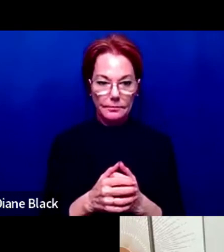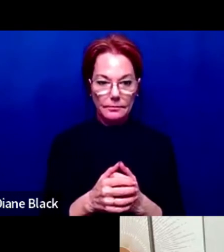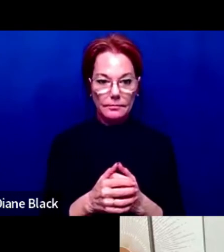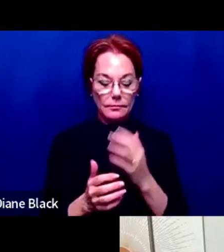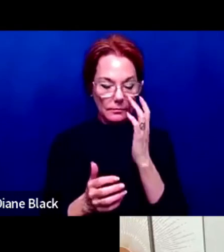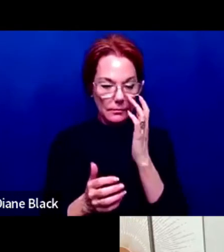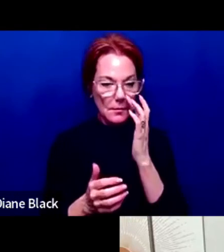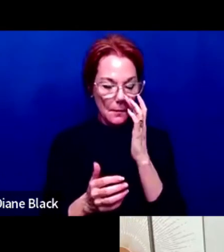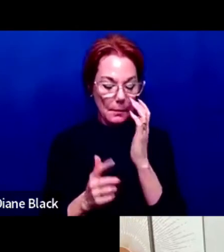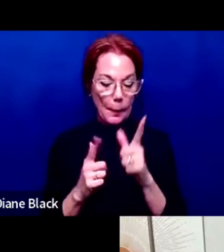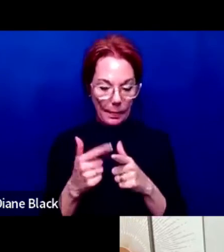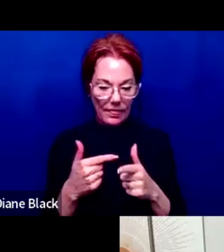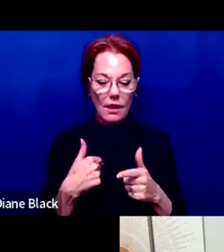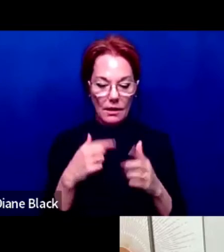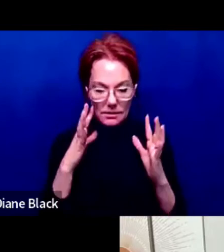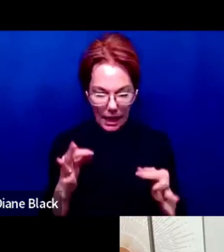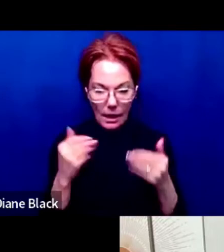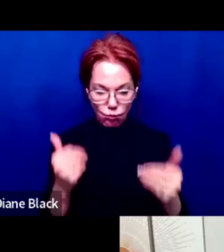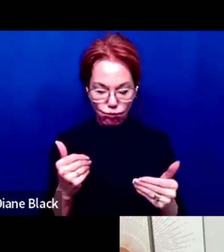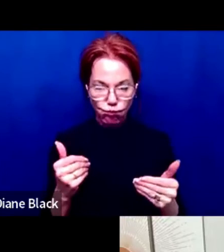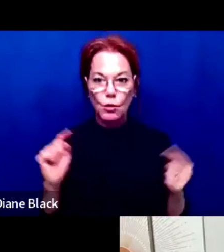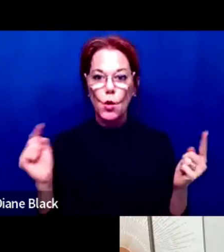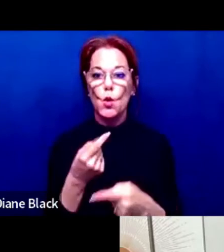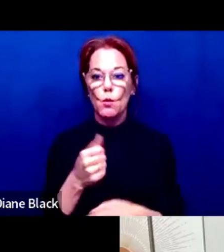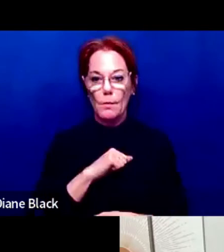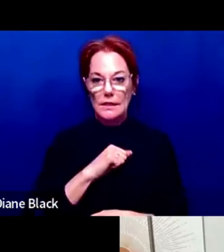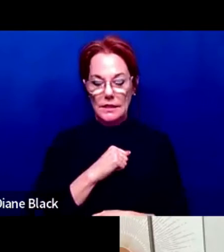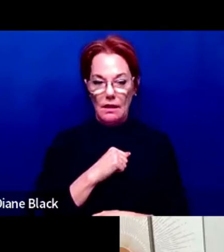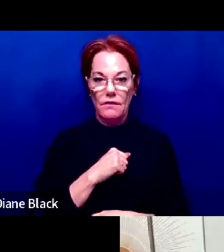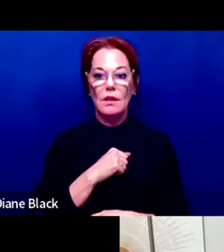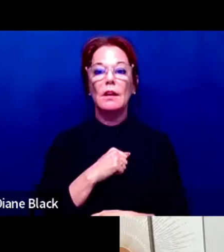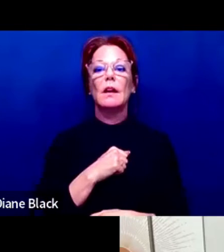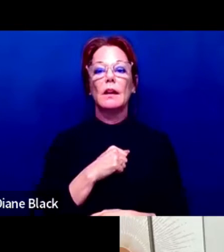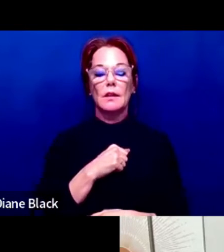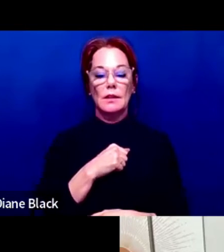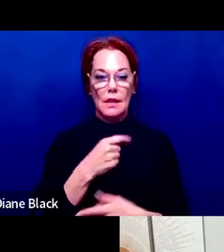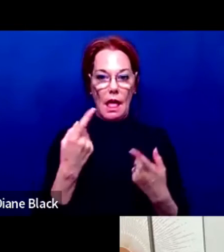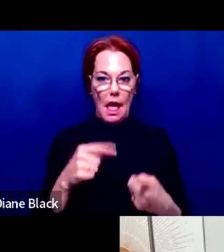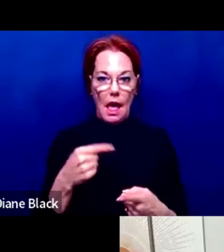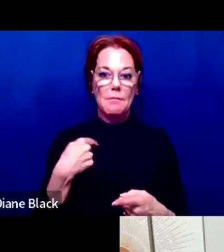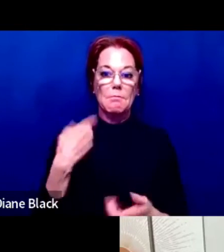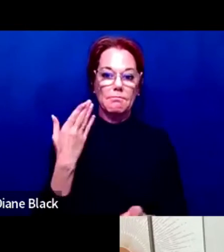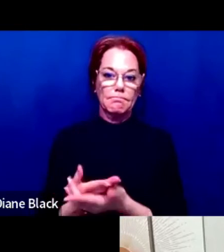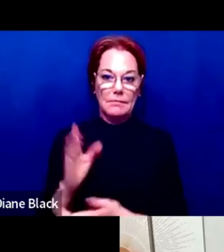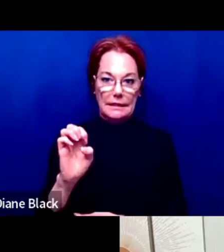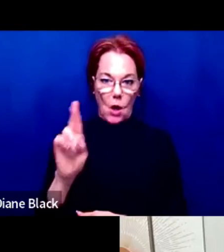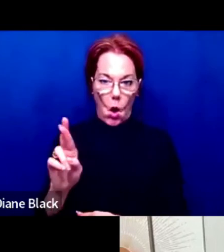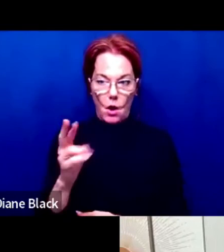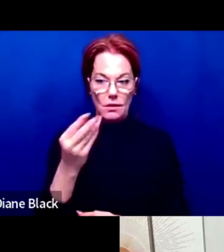they found me in the ER and they said, Look, you're gonna go to jail, or you're going to go to mental health counseling, you